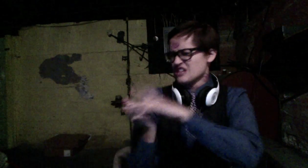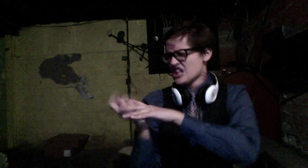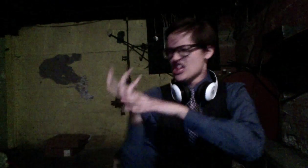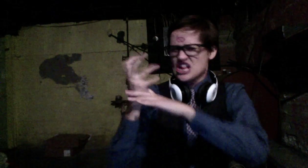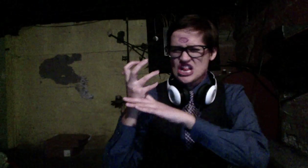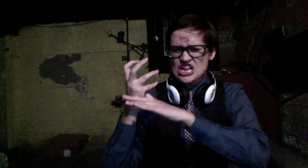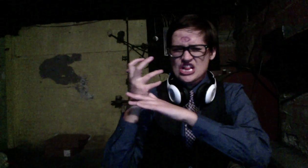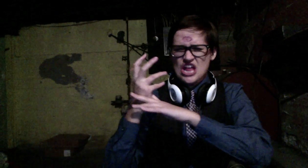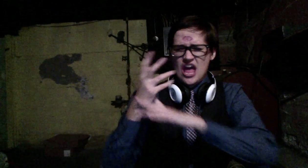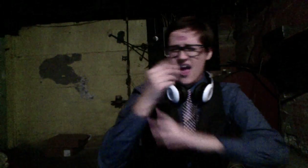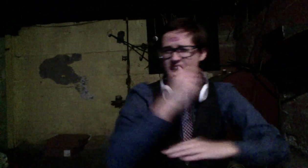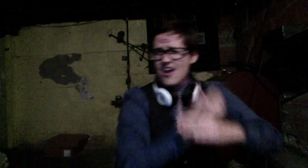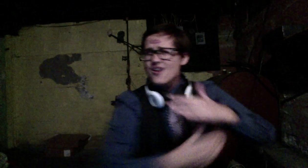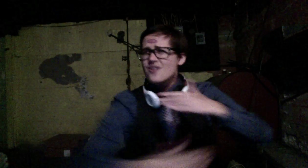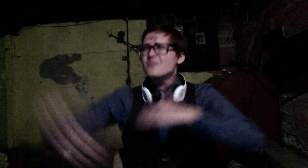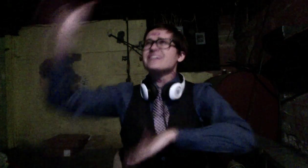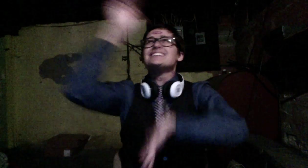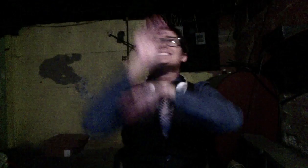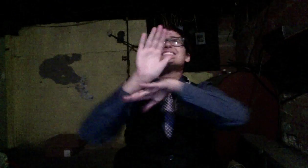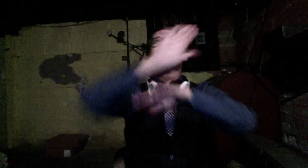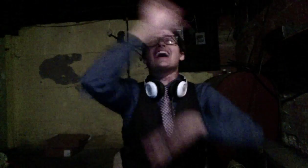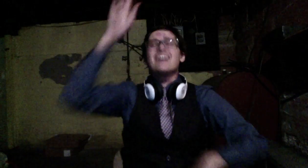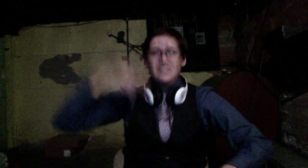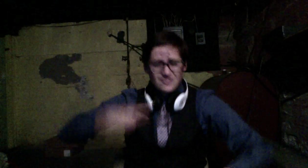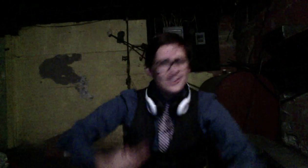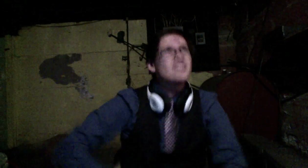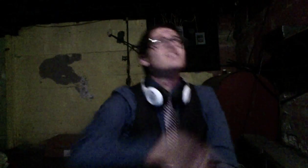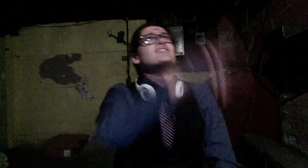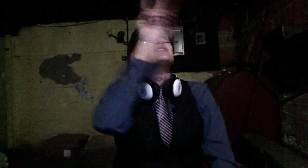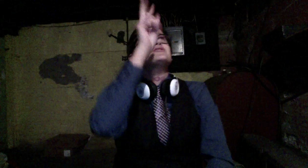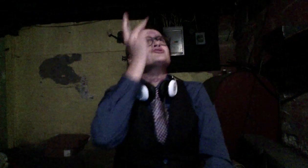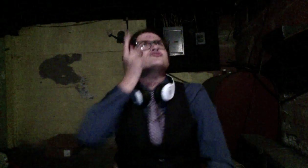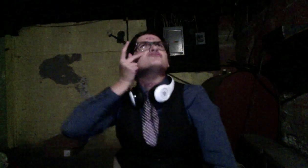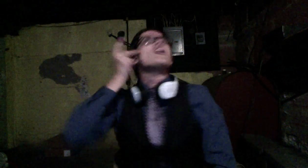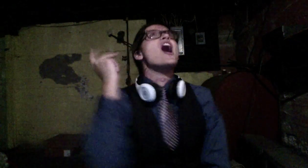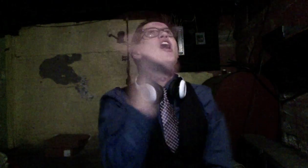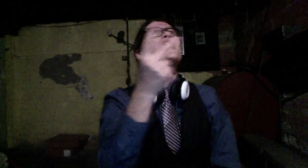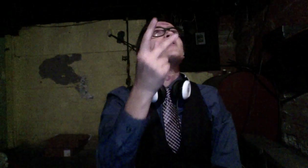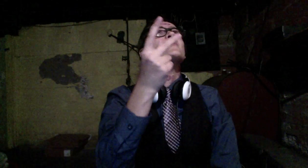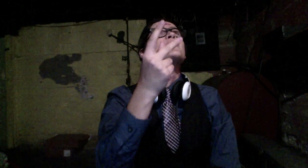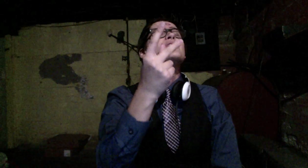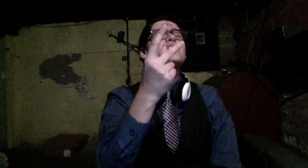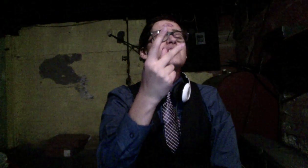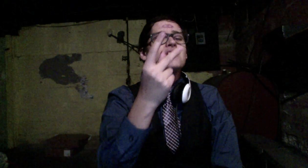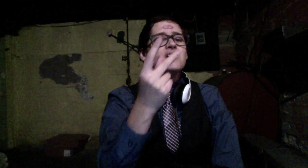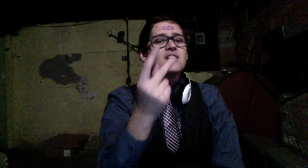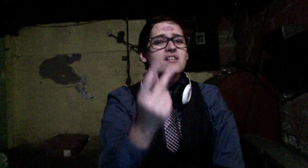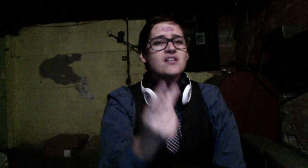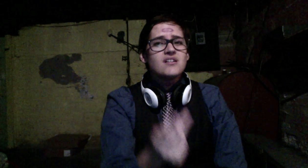ABOVE NIGHT SKY I LOOK-UP SEE